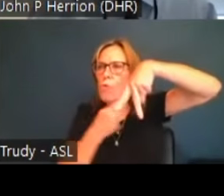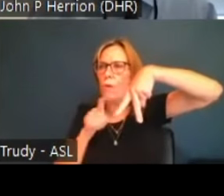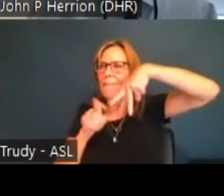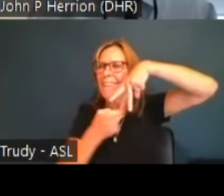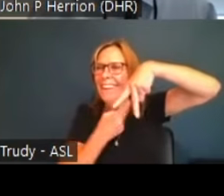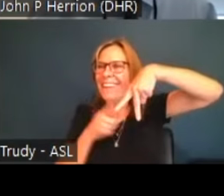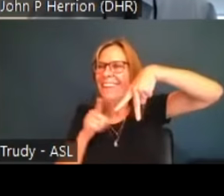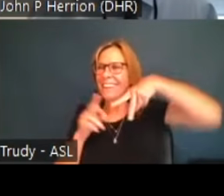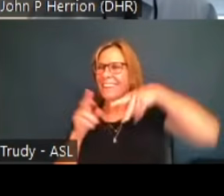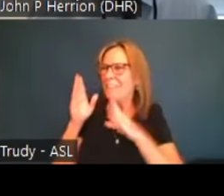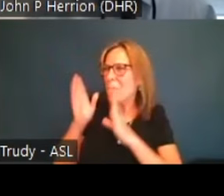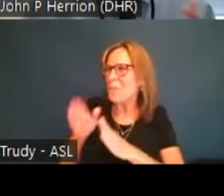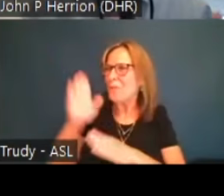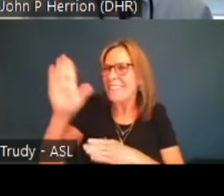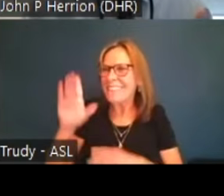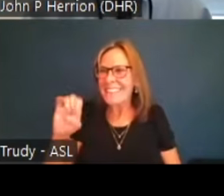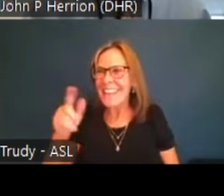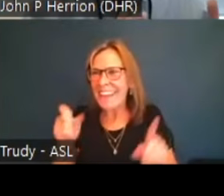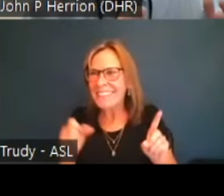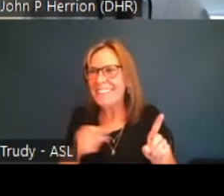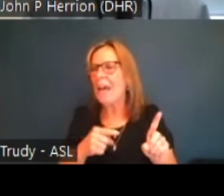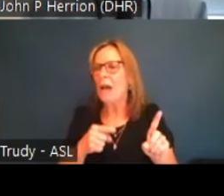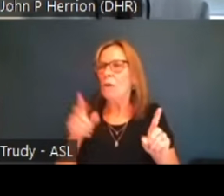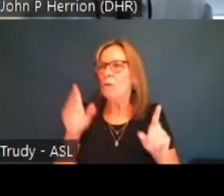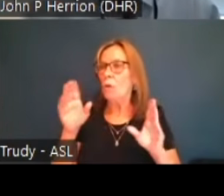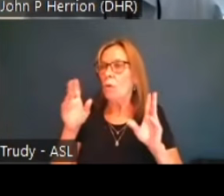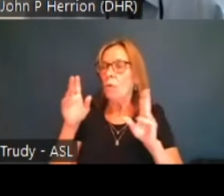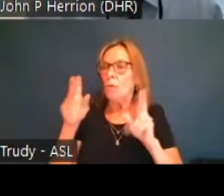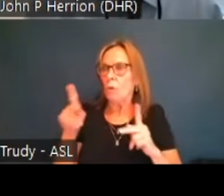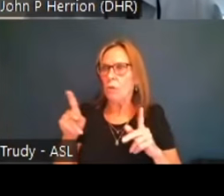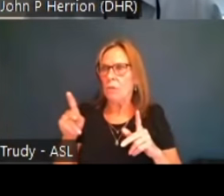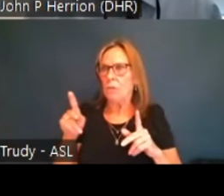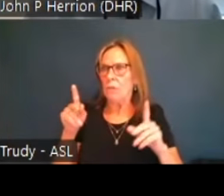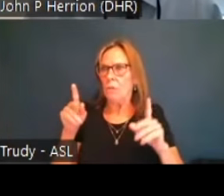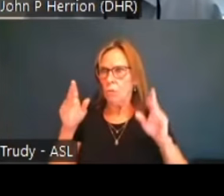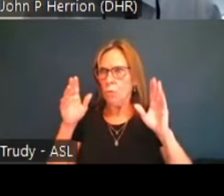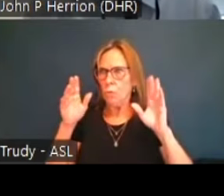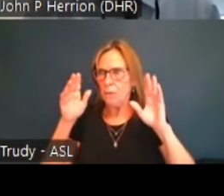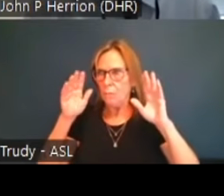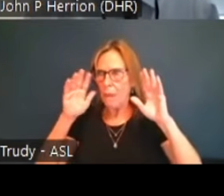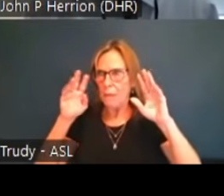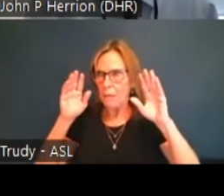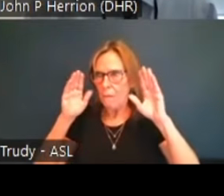triggering event was for his PTSD and looked at the dog and calmed down, took a few breaths, and it diminished